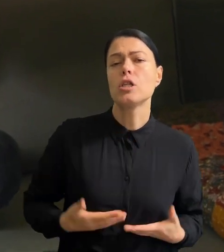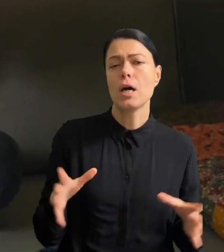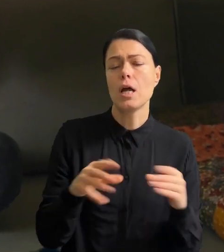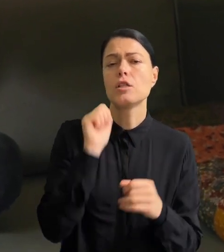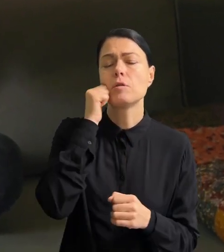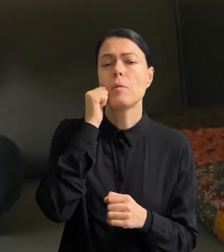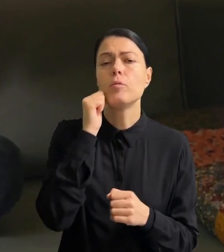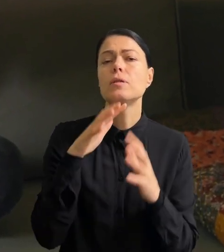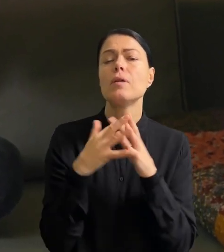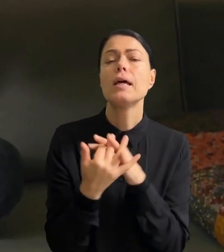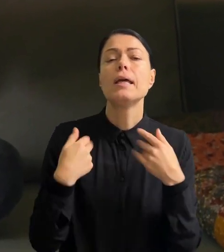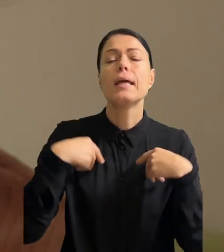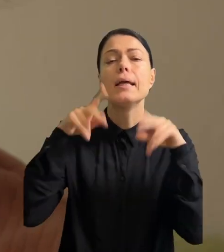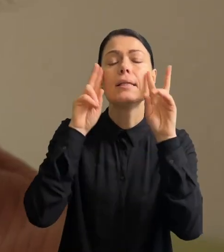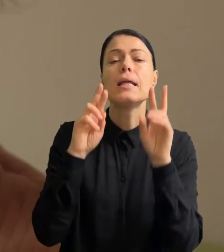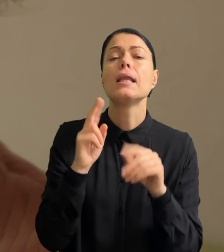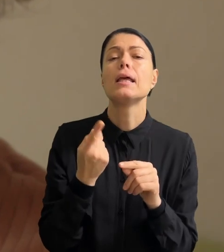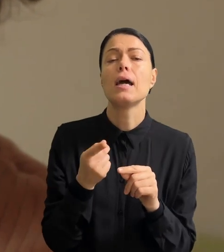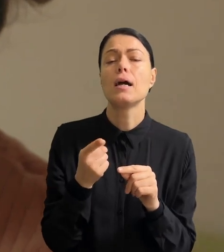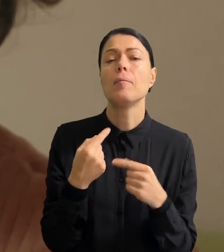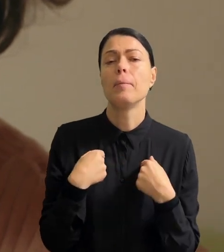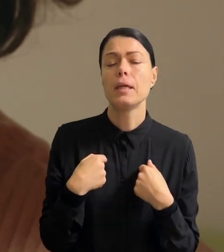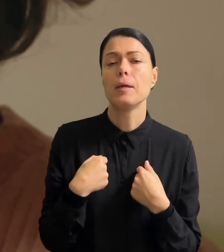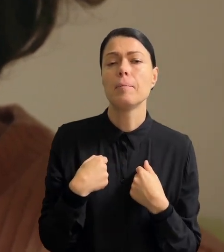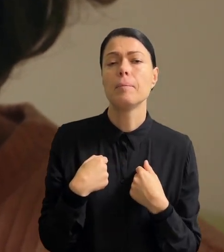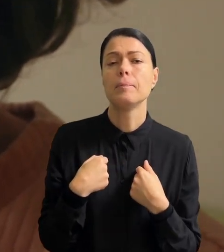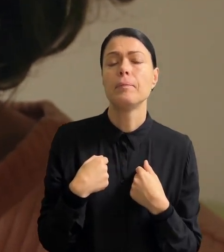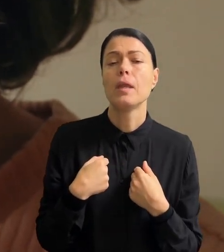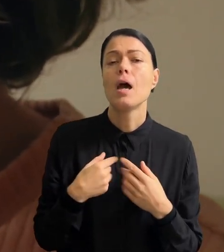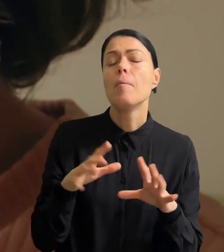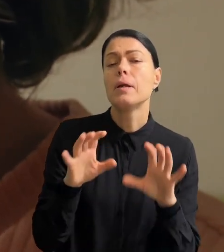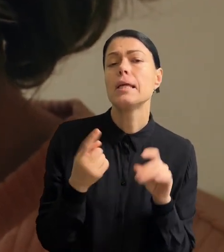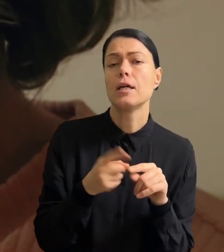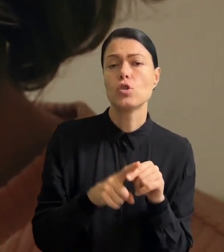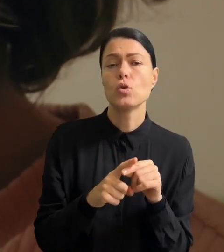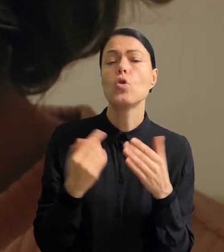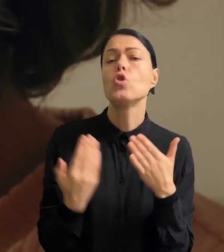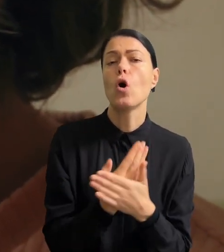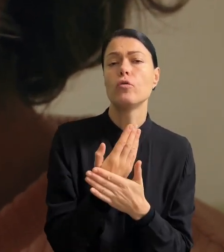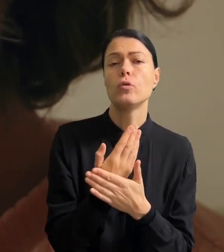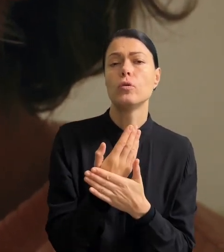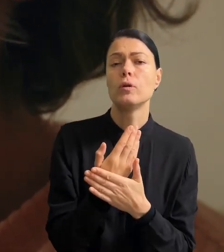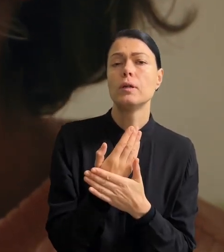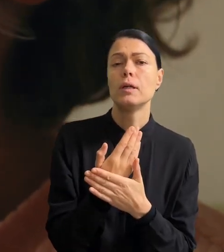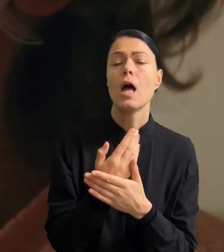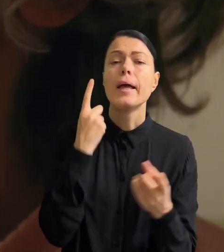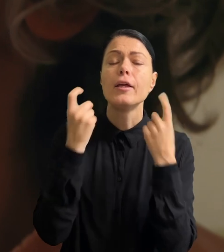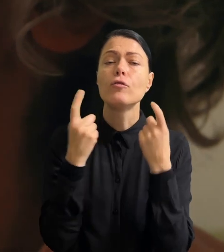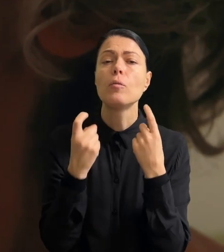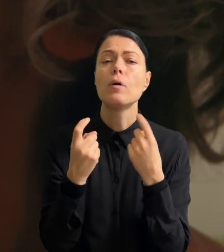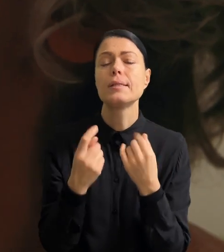because I didn’t know how to accept this new information.